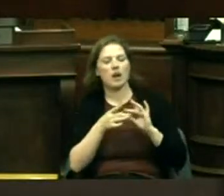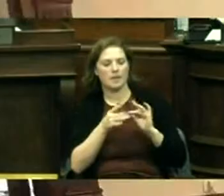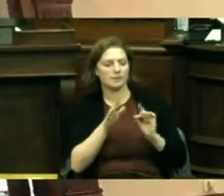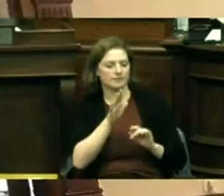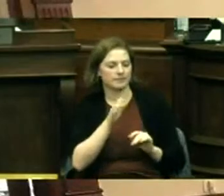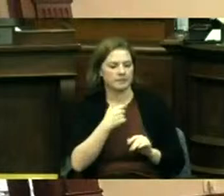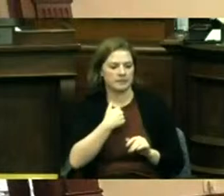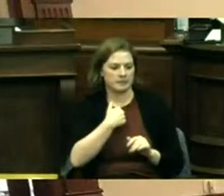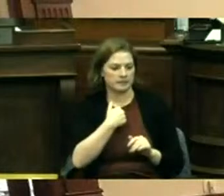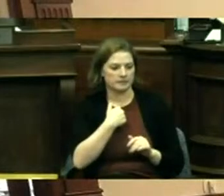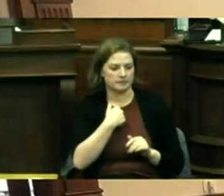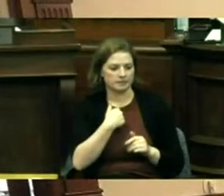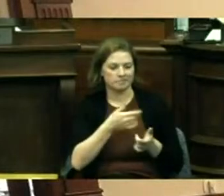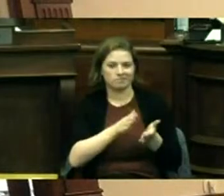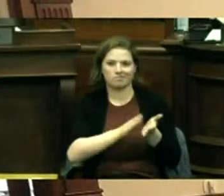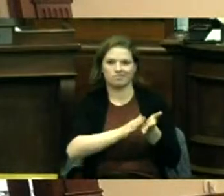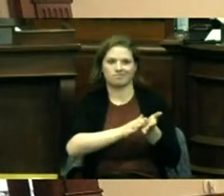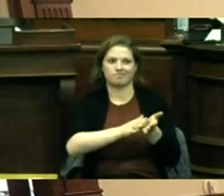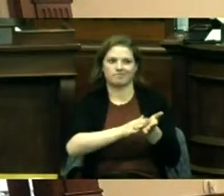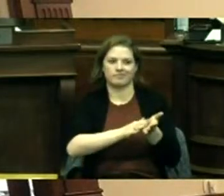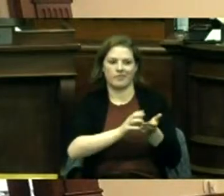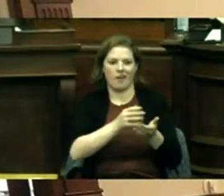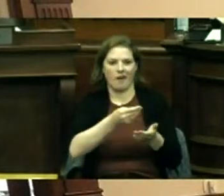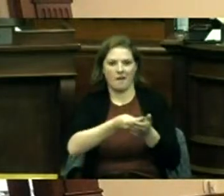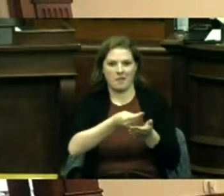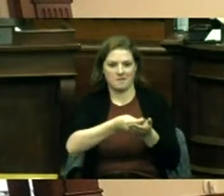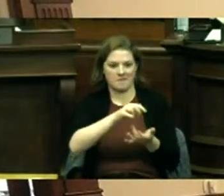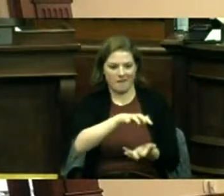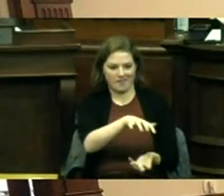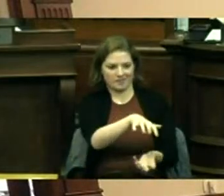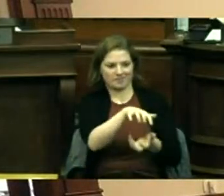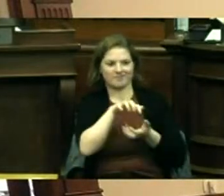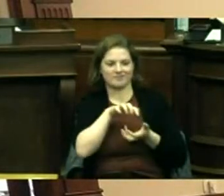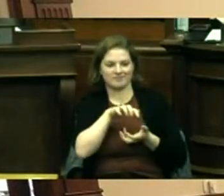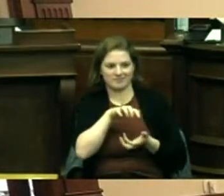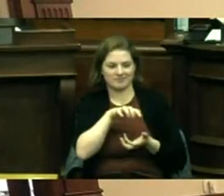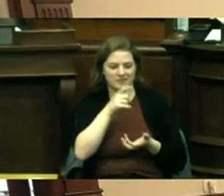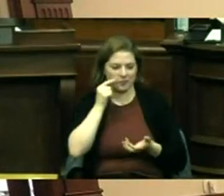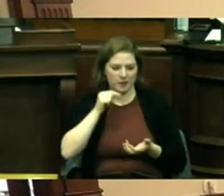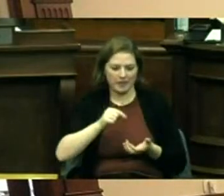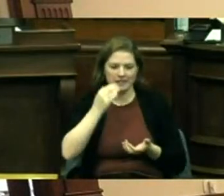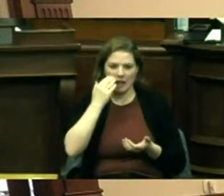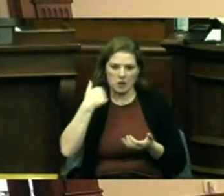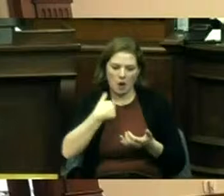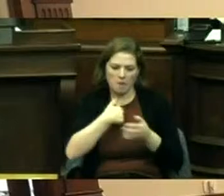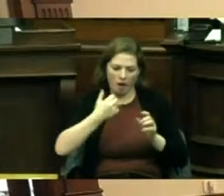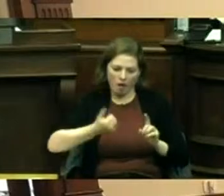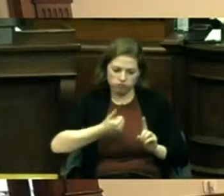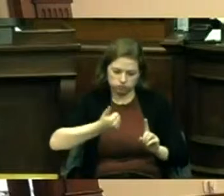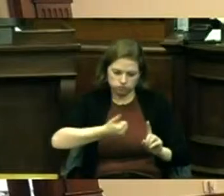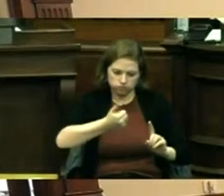Comment. Council member. President Melendez. Yes. Just